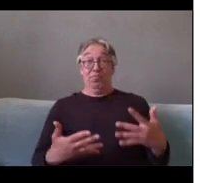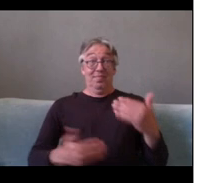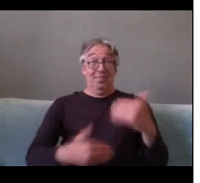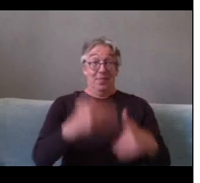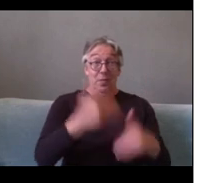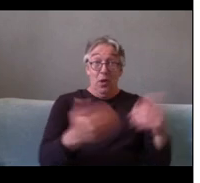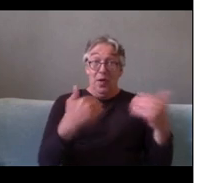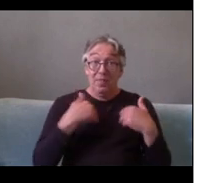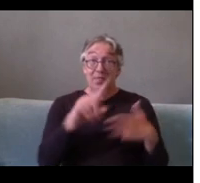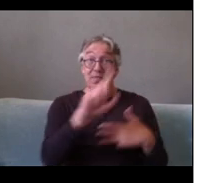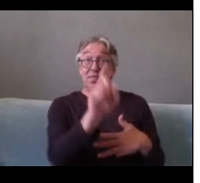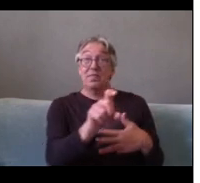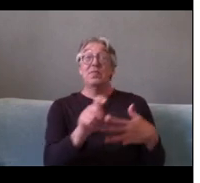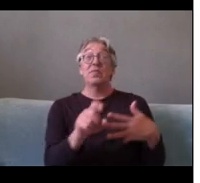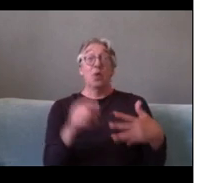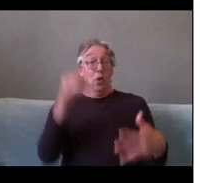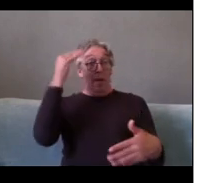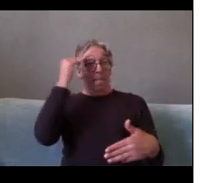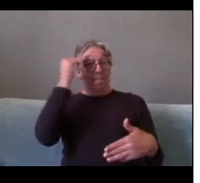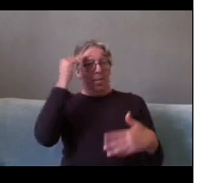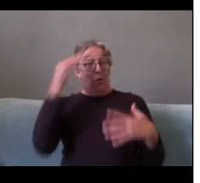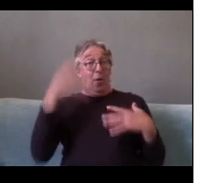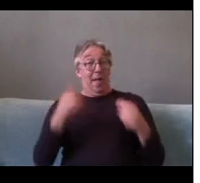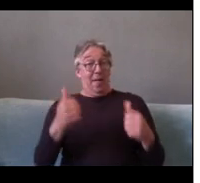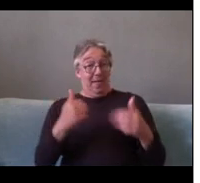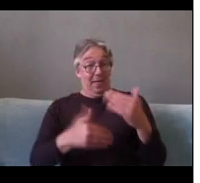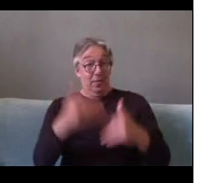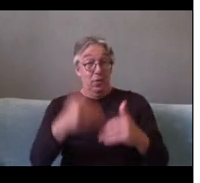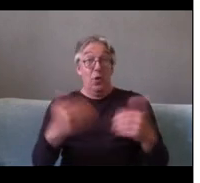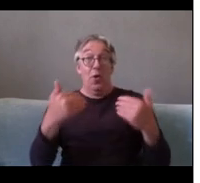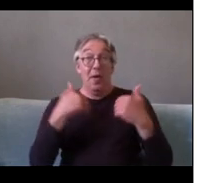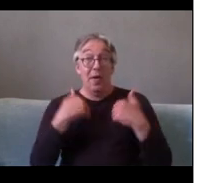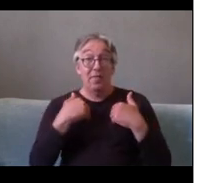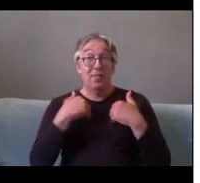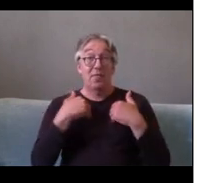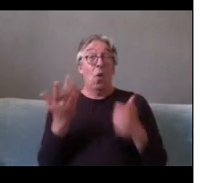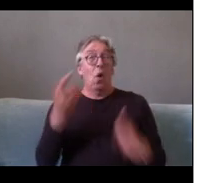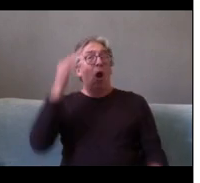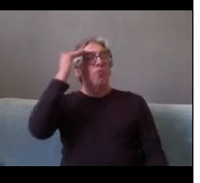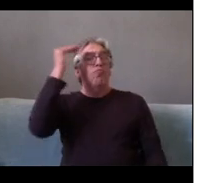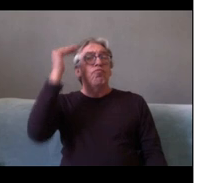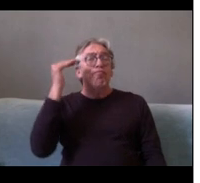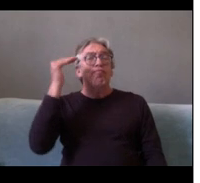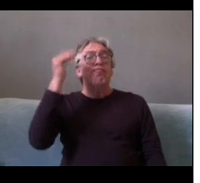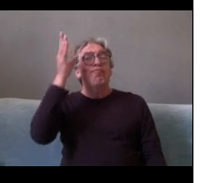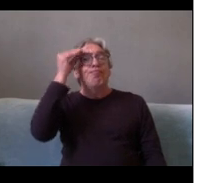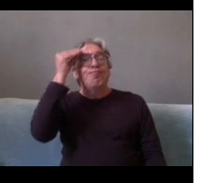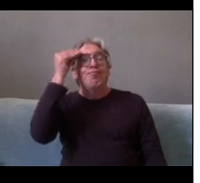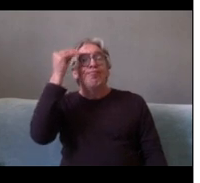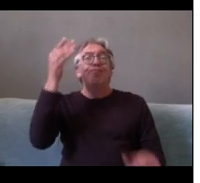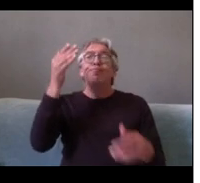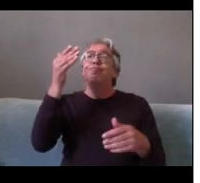The Washington Group questions 2019 census had also two more modules.